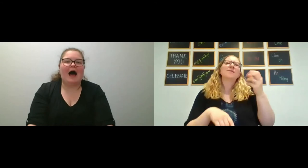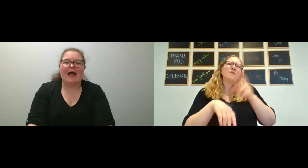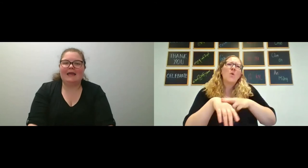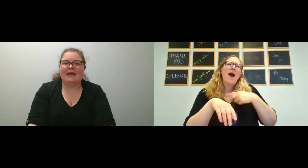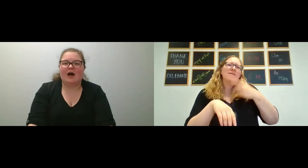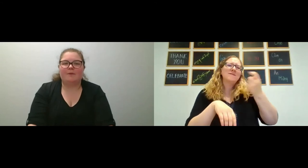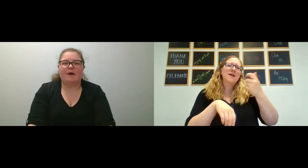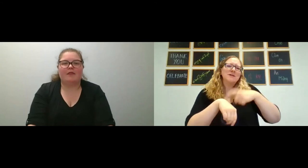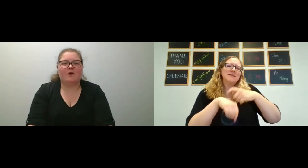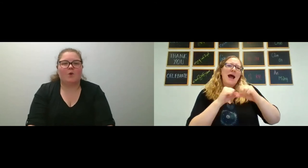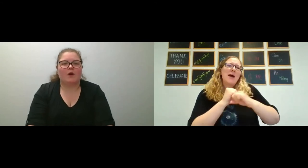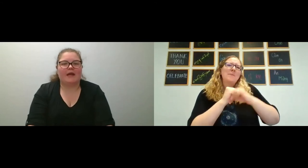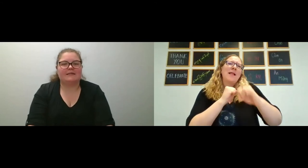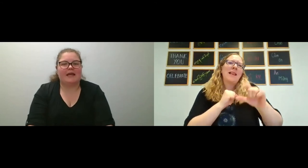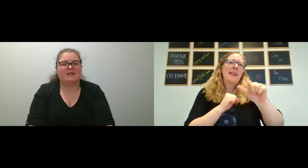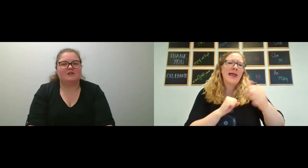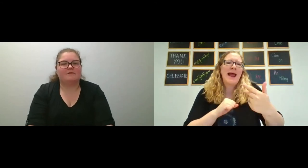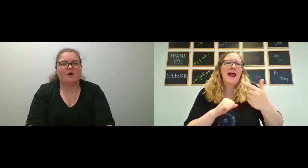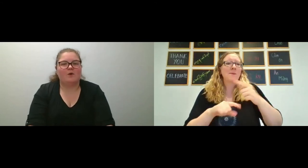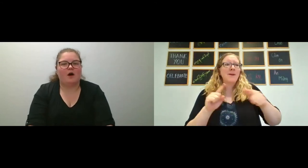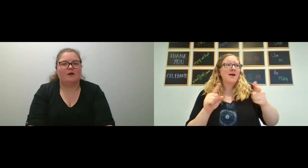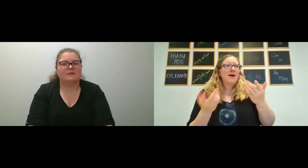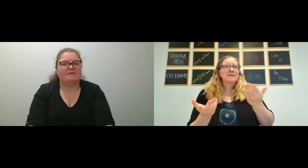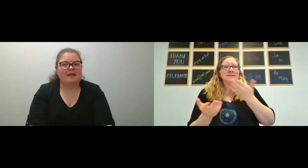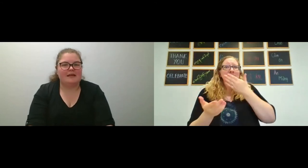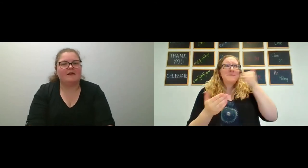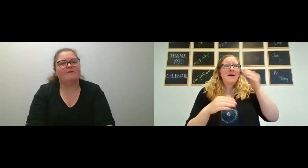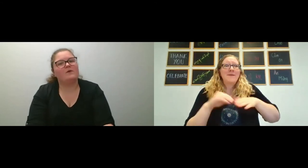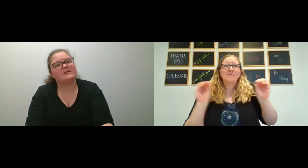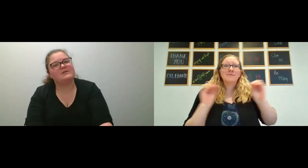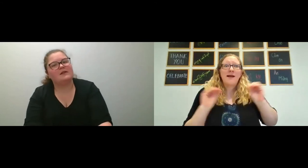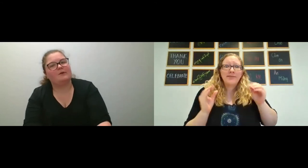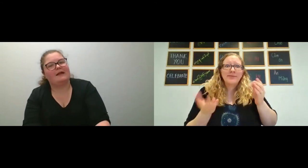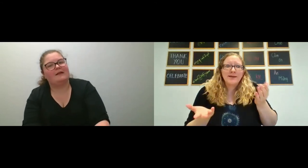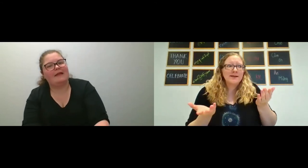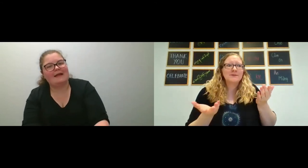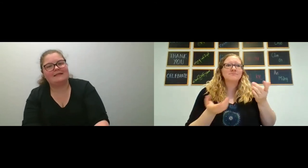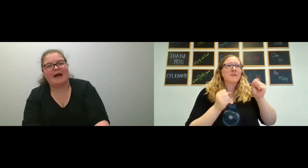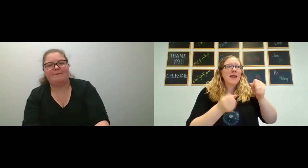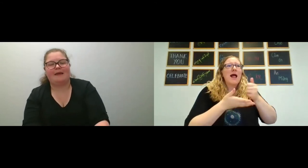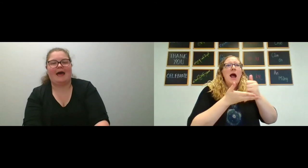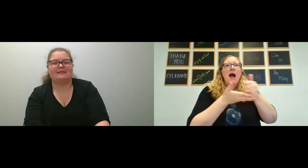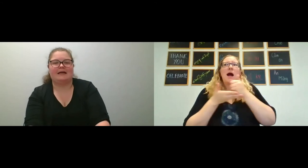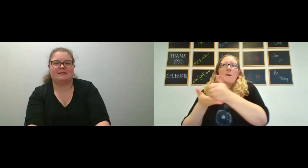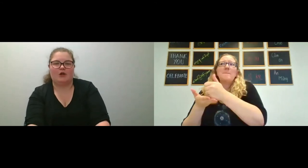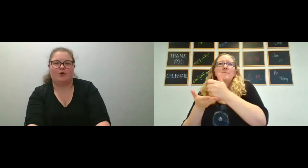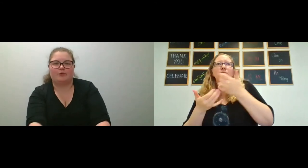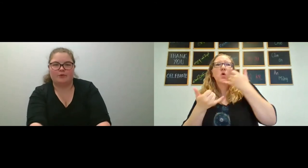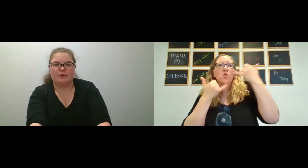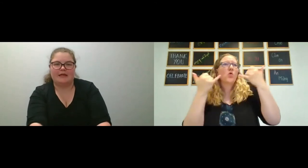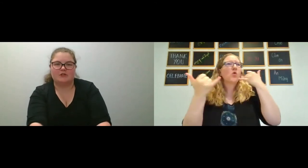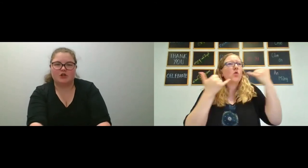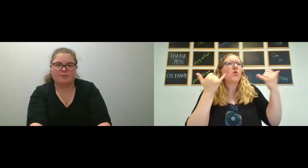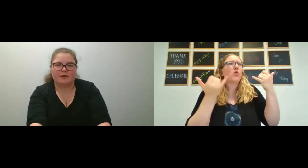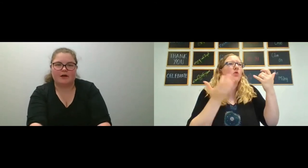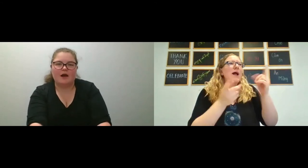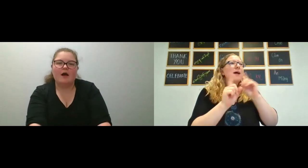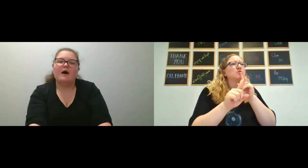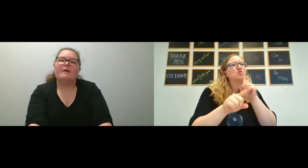I can help other coordinators answer phone calls if needed. Of course, there's a little bit of a lag time because it has to go through the interpreter,